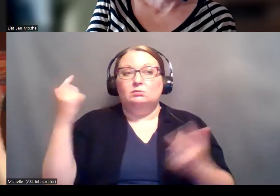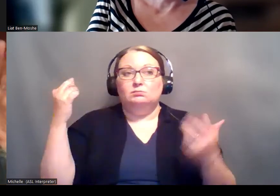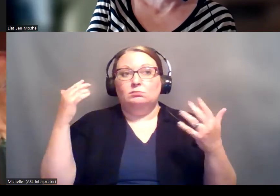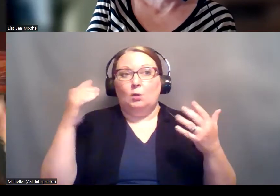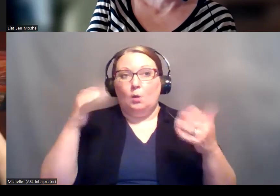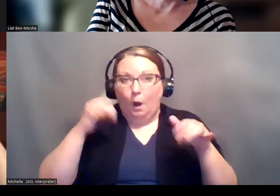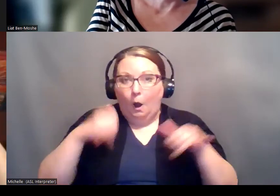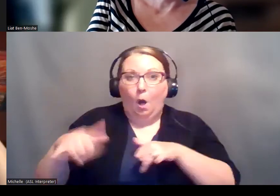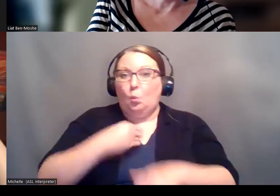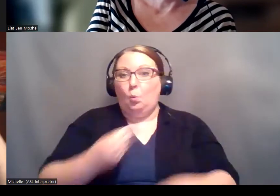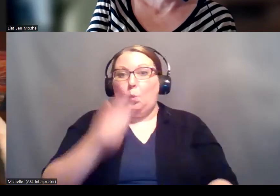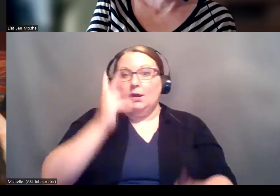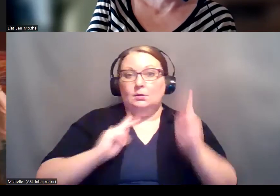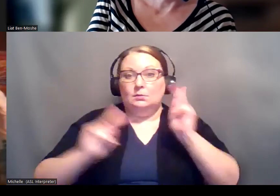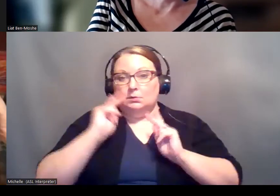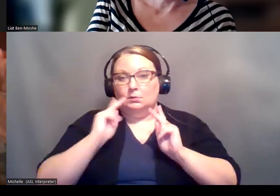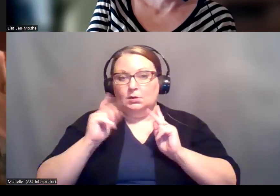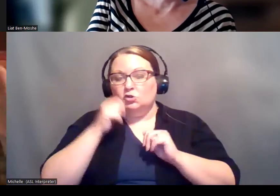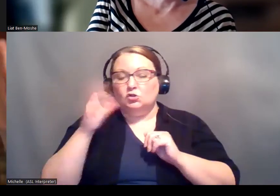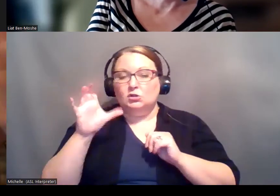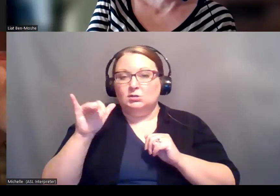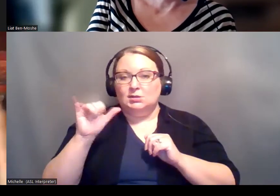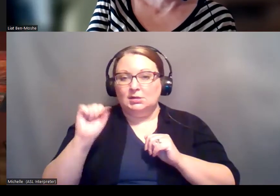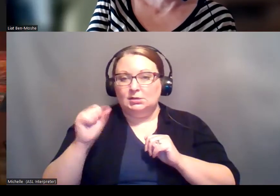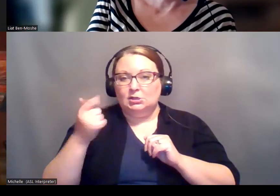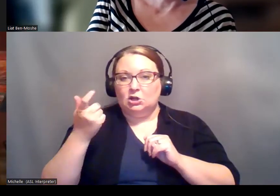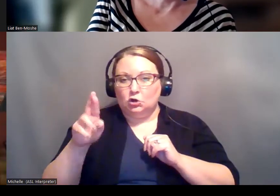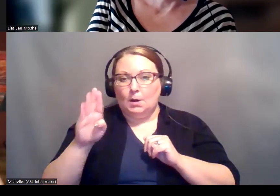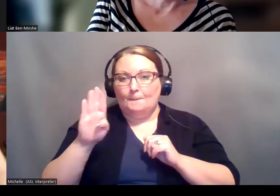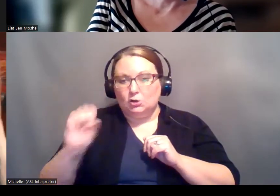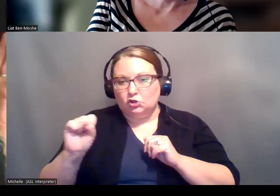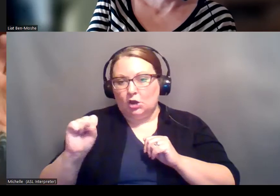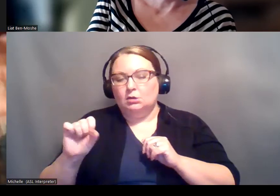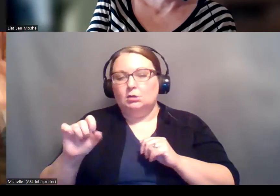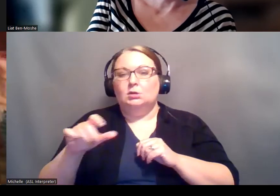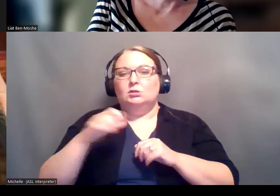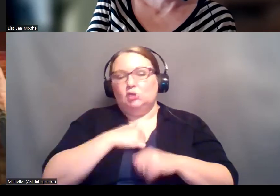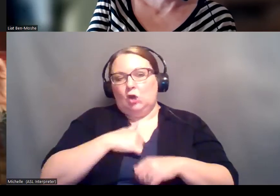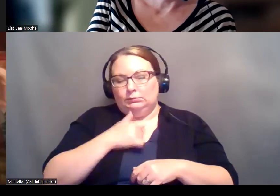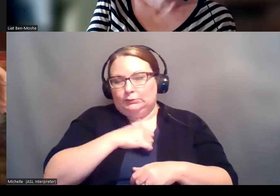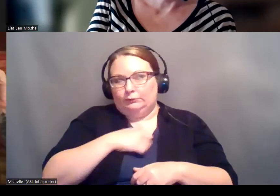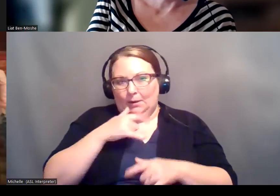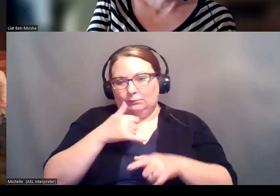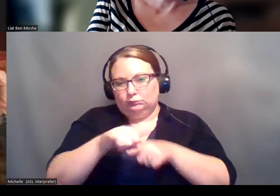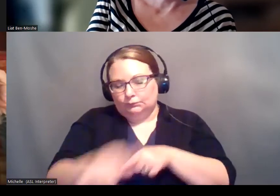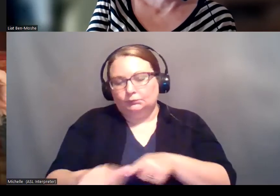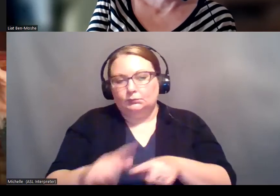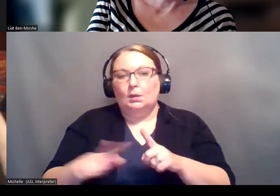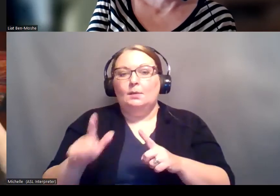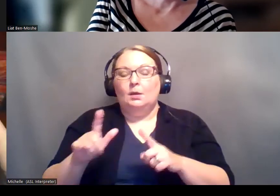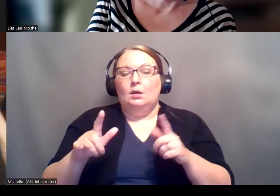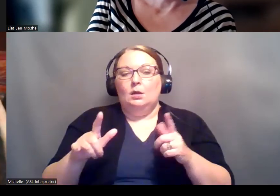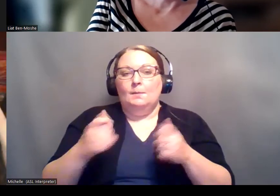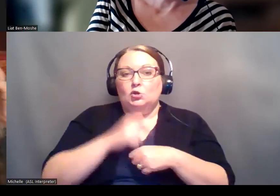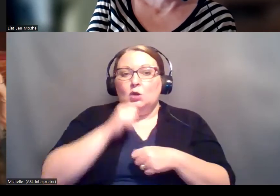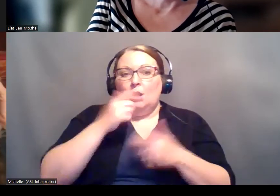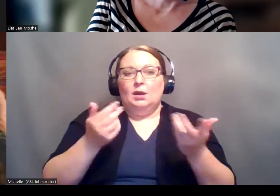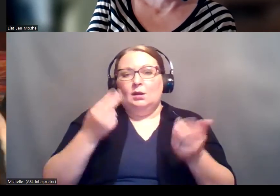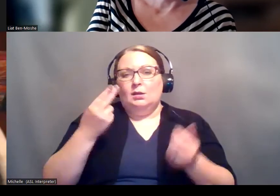making sure it wasn't some cis-gendered bullshit, pardon my language, making sure that there wasn't a heteronormative vibe,